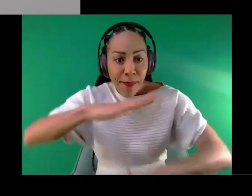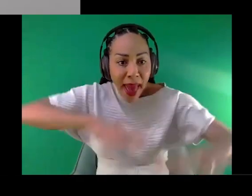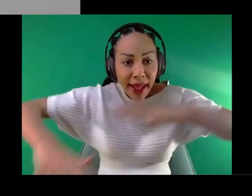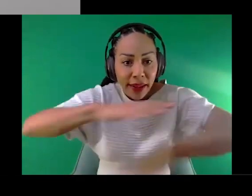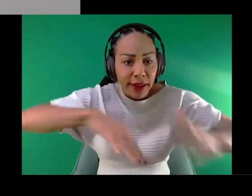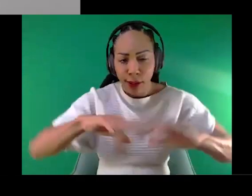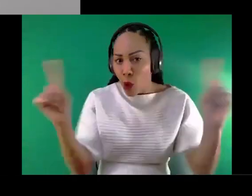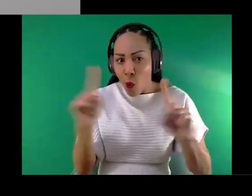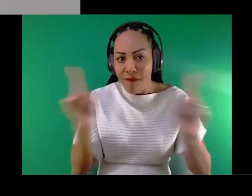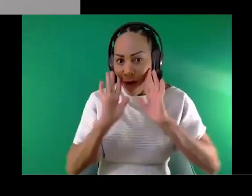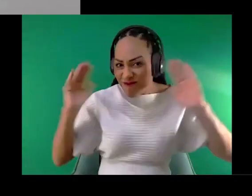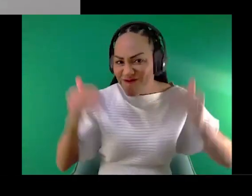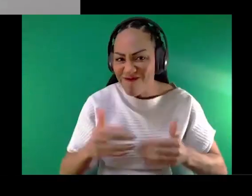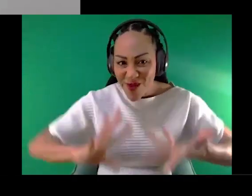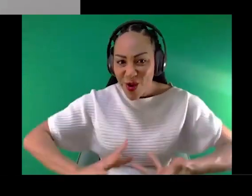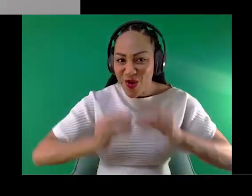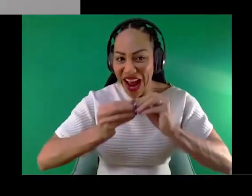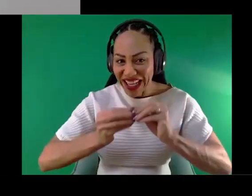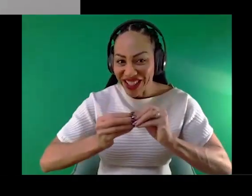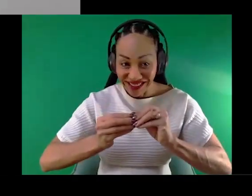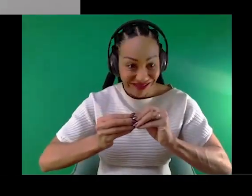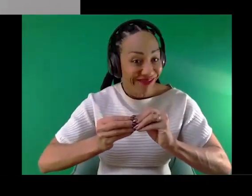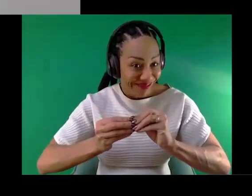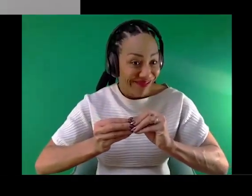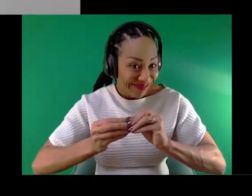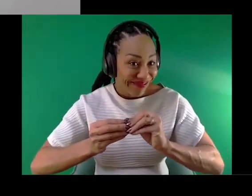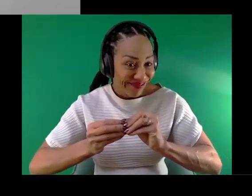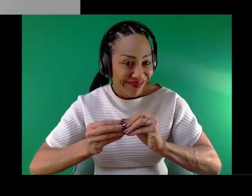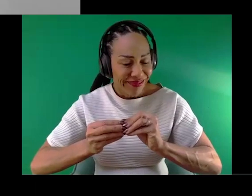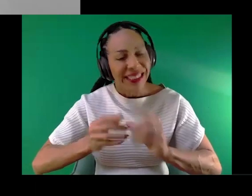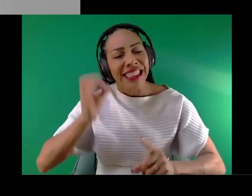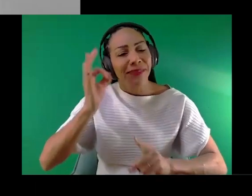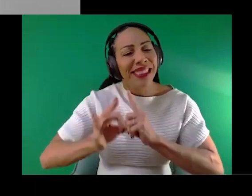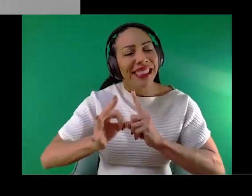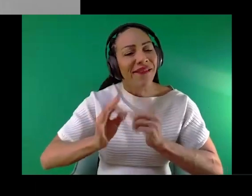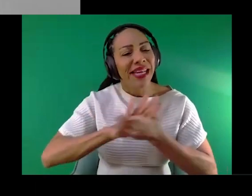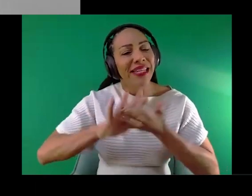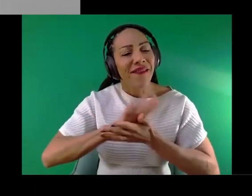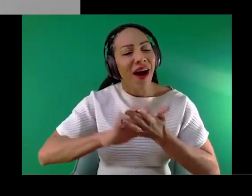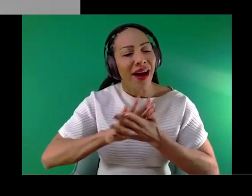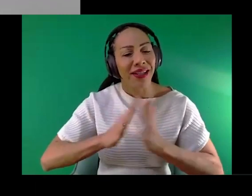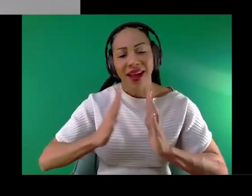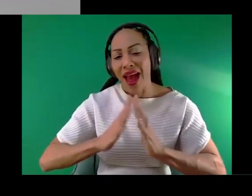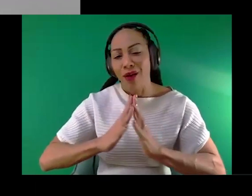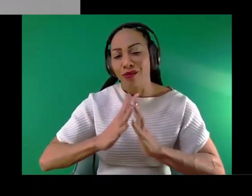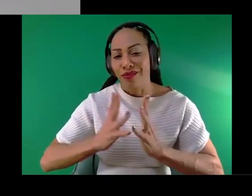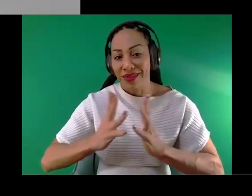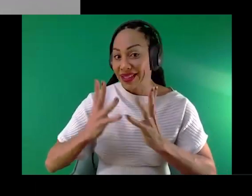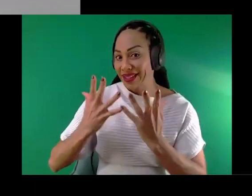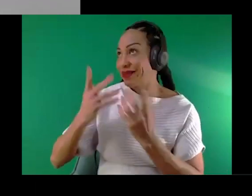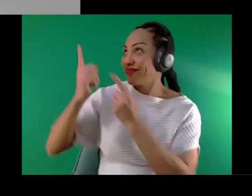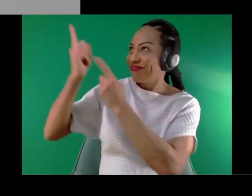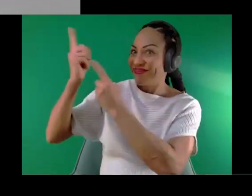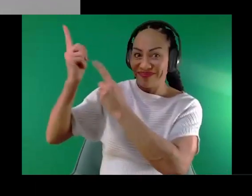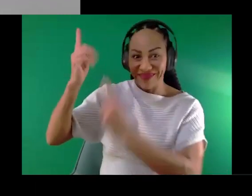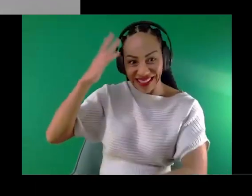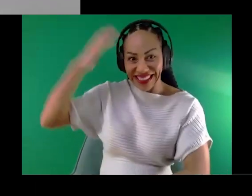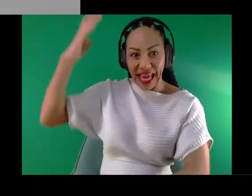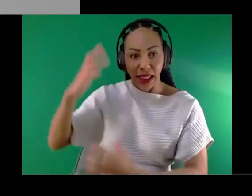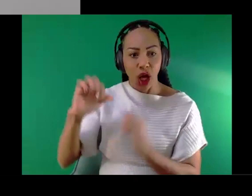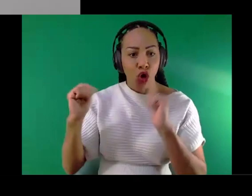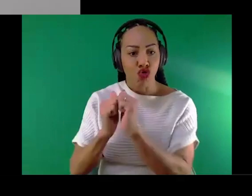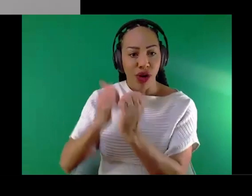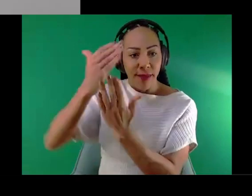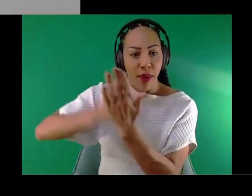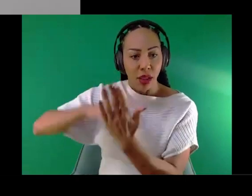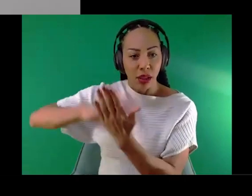creation which are specifically defined within an agreement which is at the very basis of the